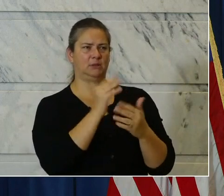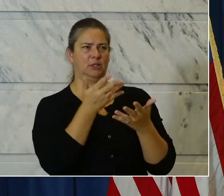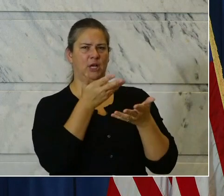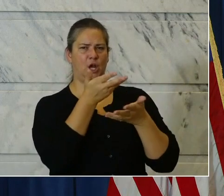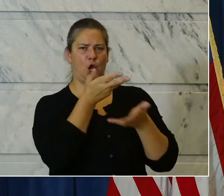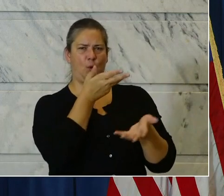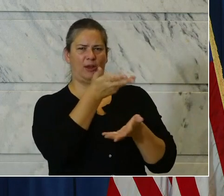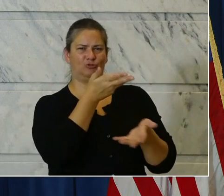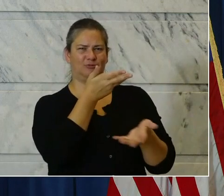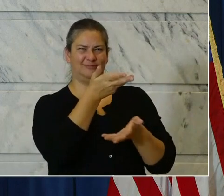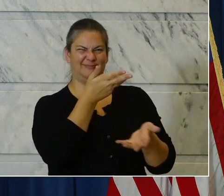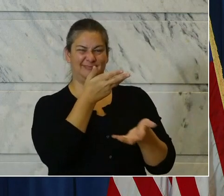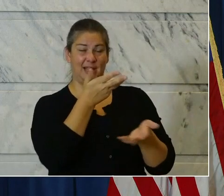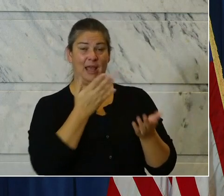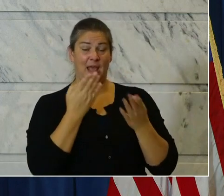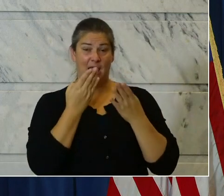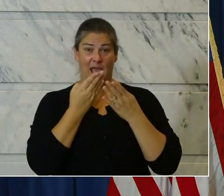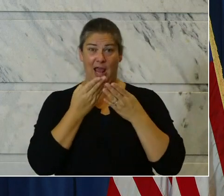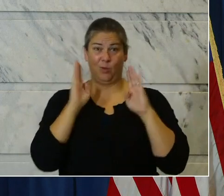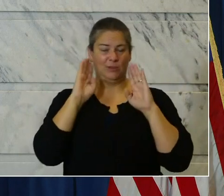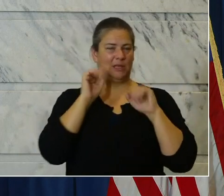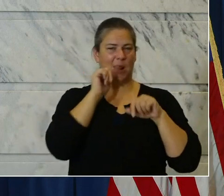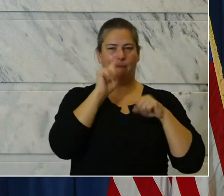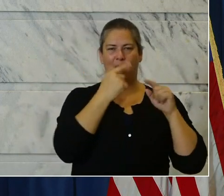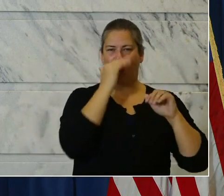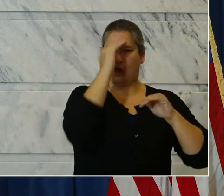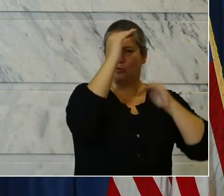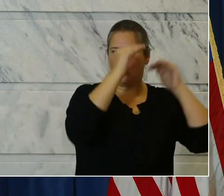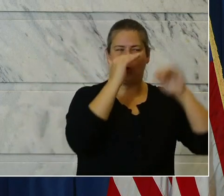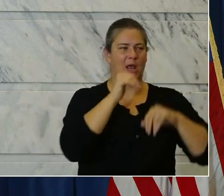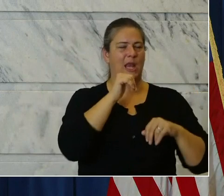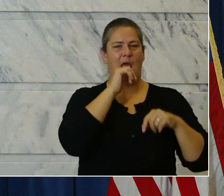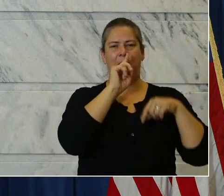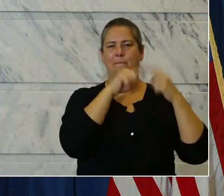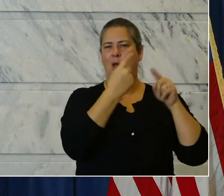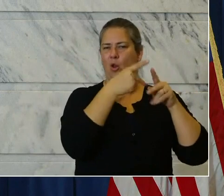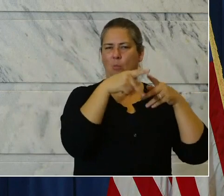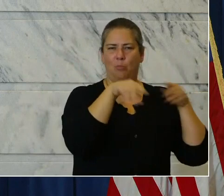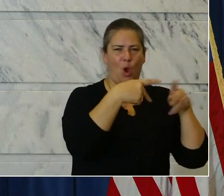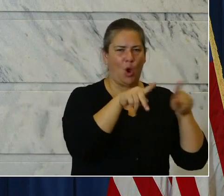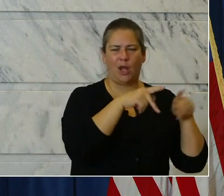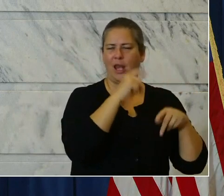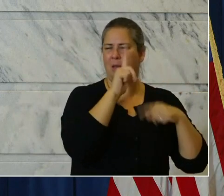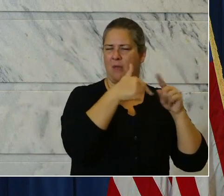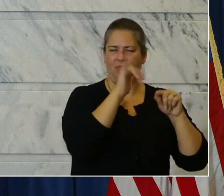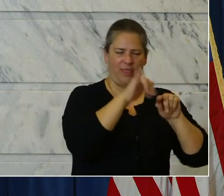ENJOY IT AND WE CAN LIMIT THAT DOWN. SET HALLOWEEN IN ABOUT